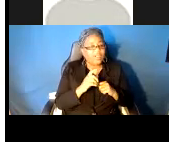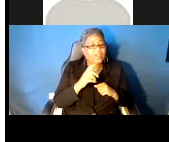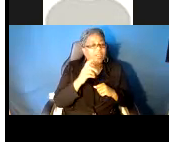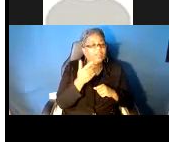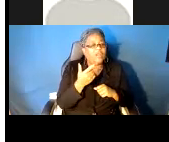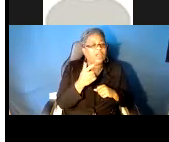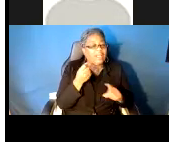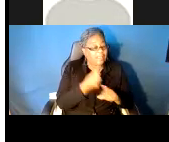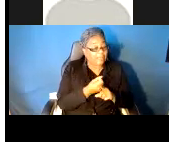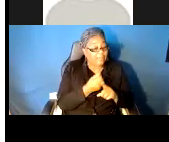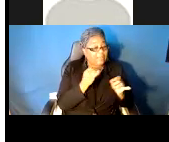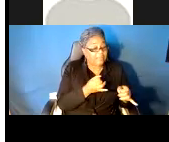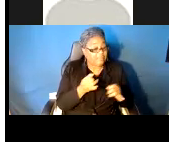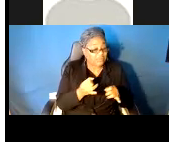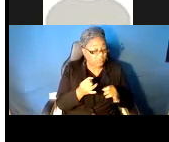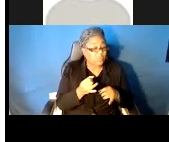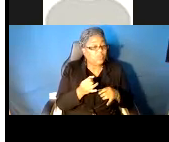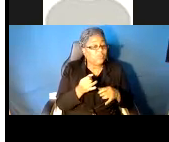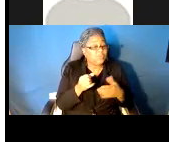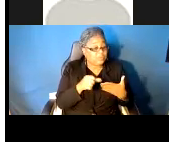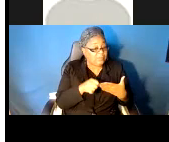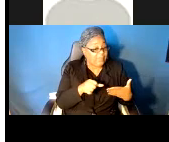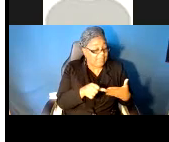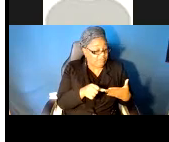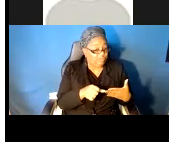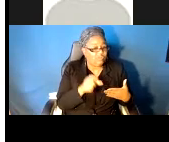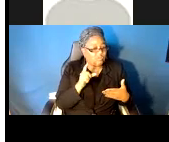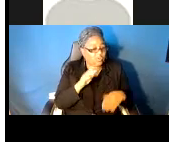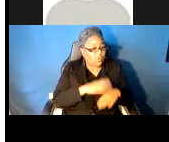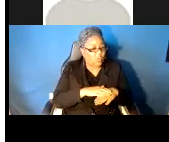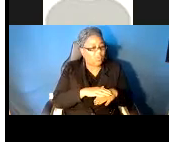and that URL is mrac.org/grants/arts-impact-individuals.